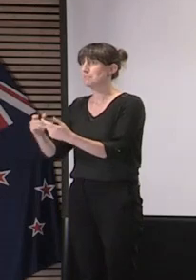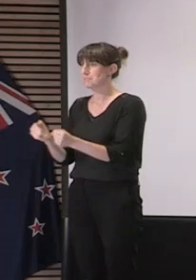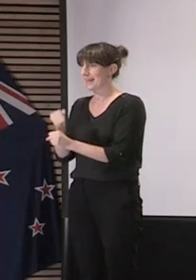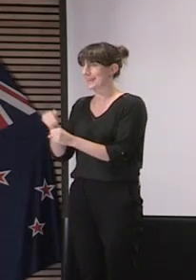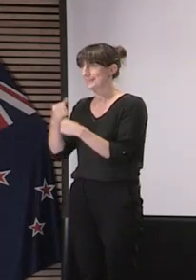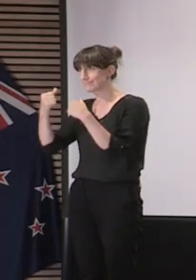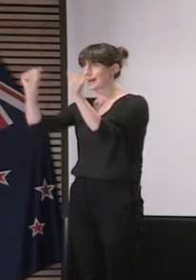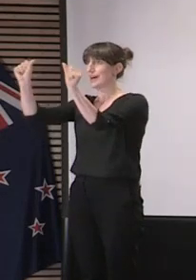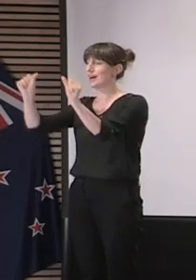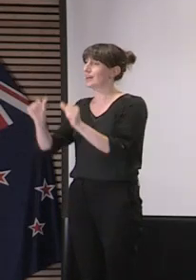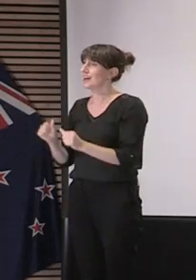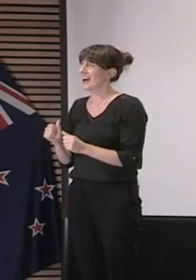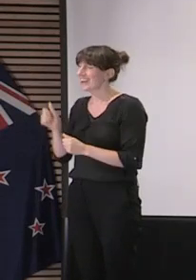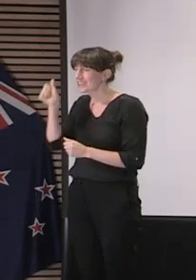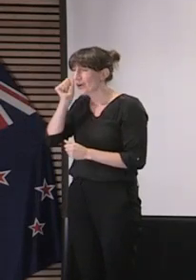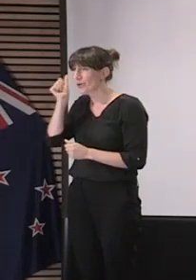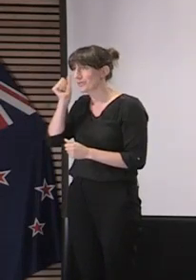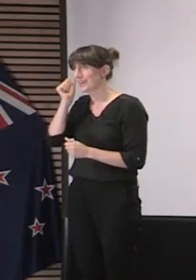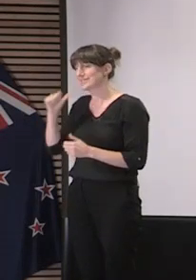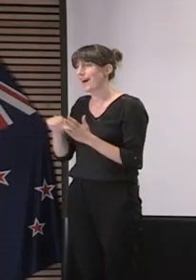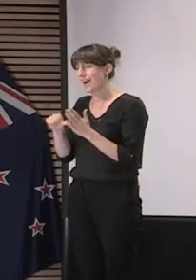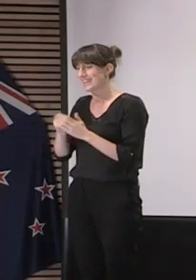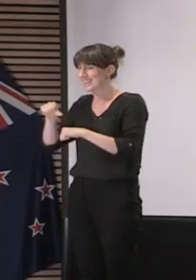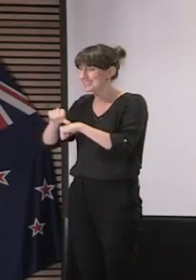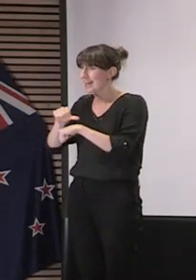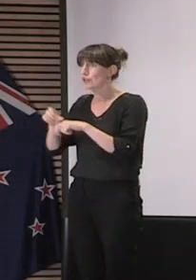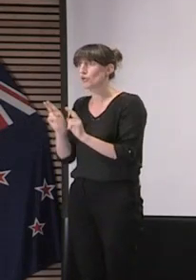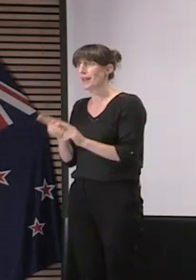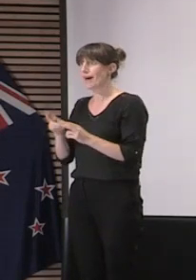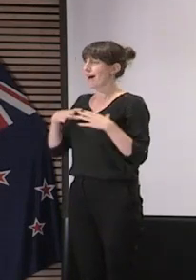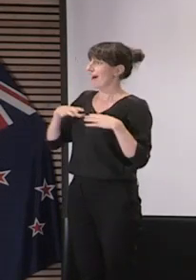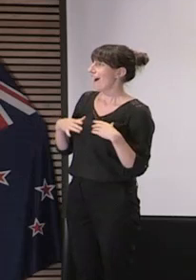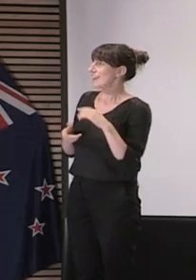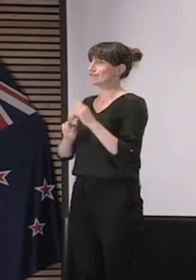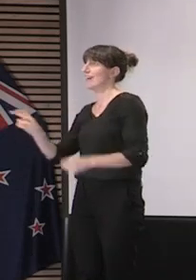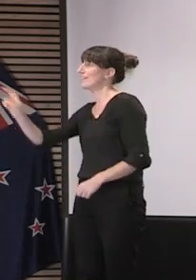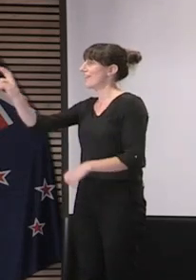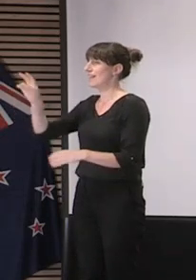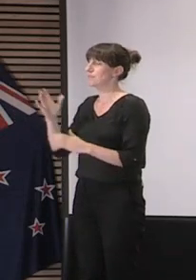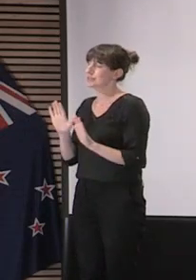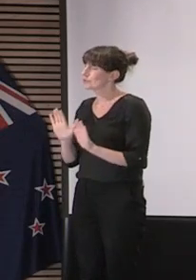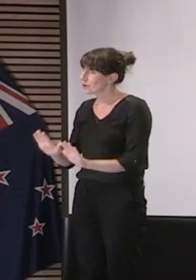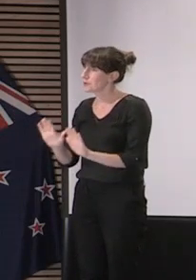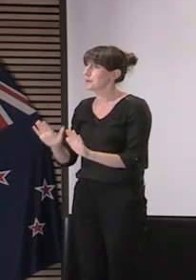through the rest of the lockdown. So we know it's disruptive for people, we know